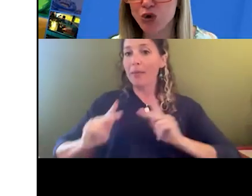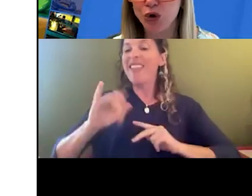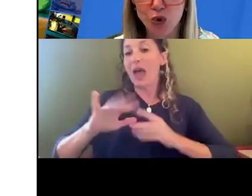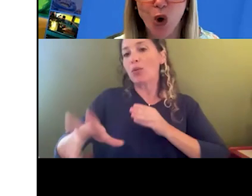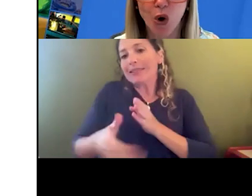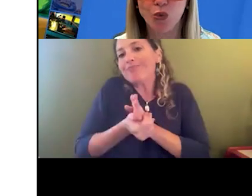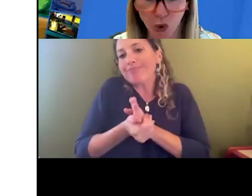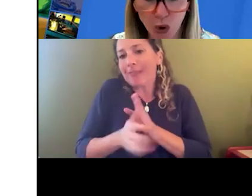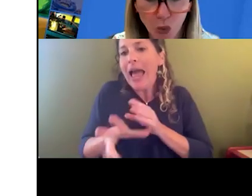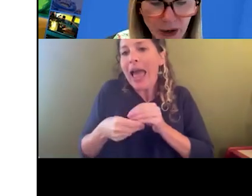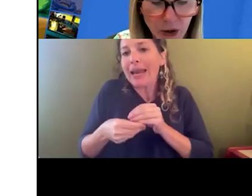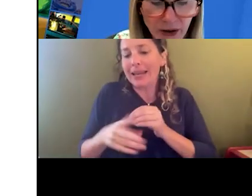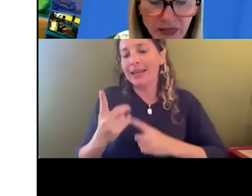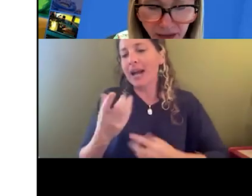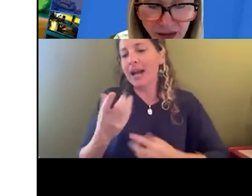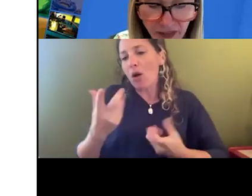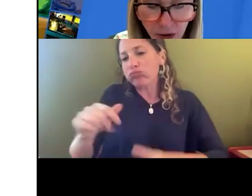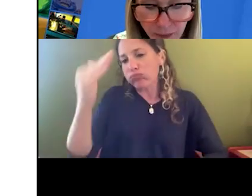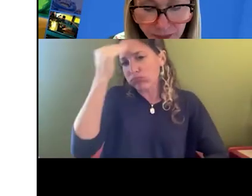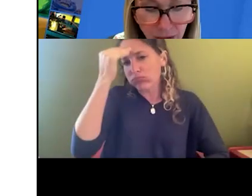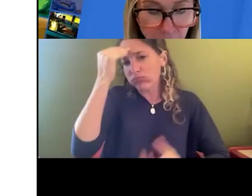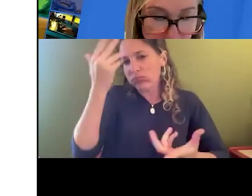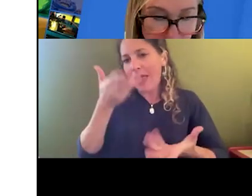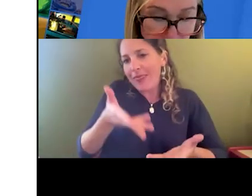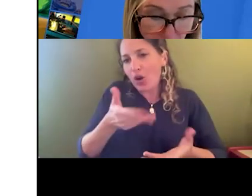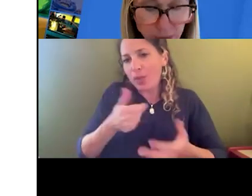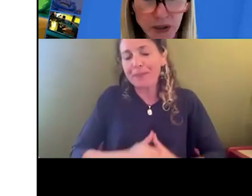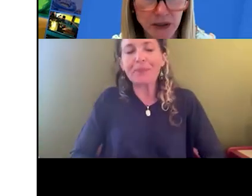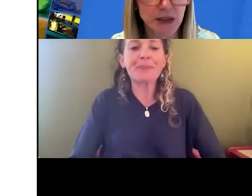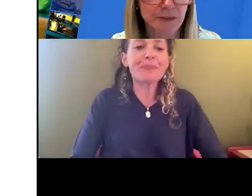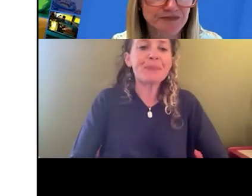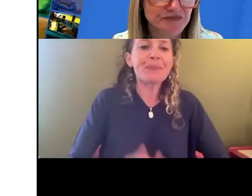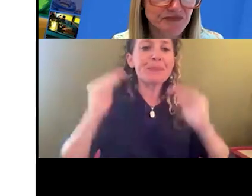sure you all were aware that it is there. Next slide, please.